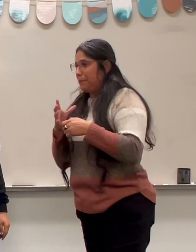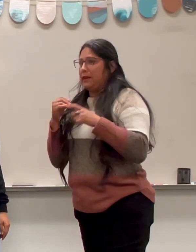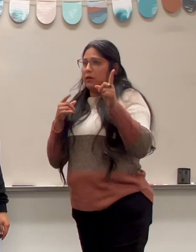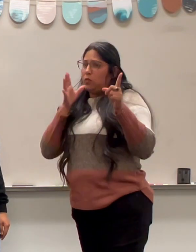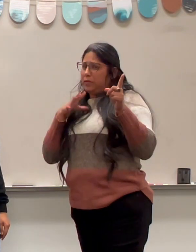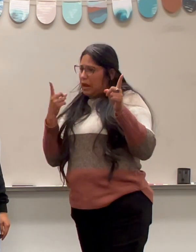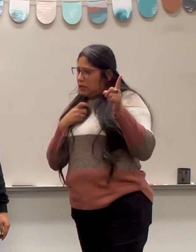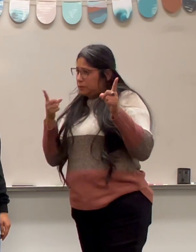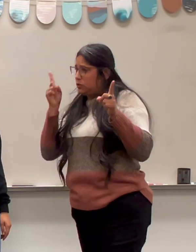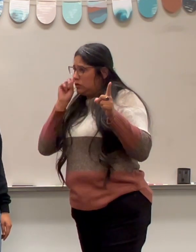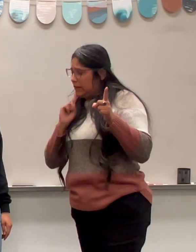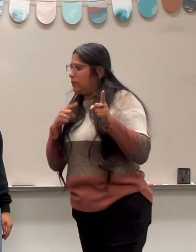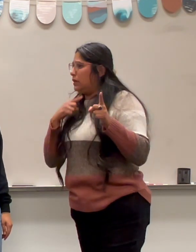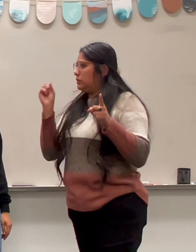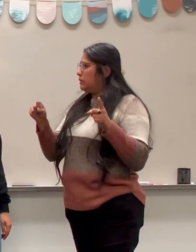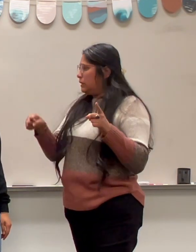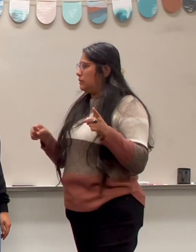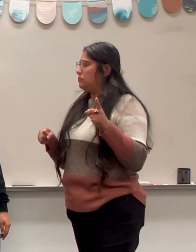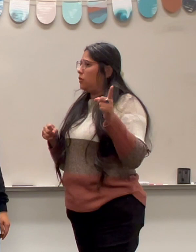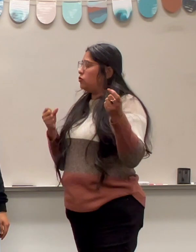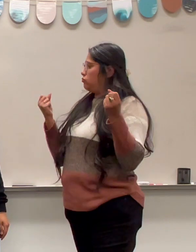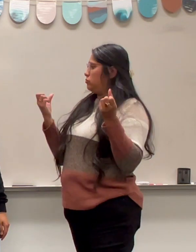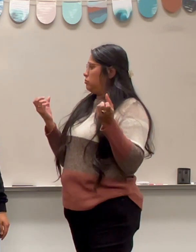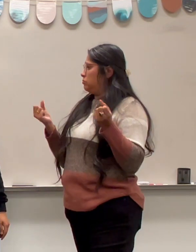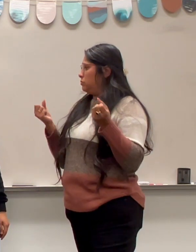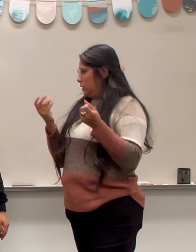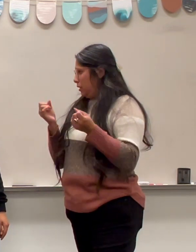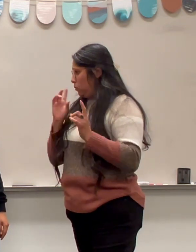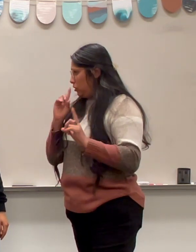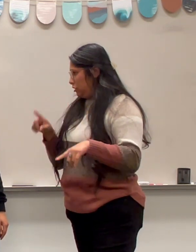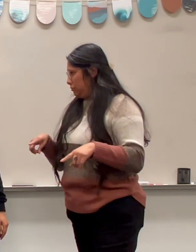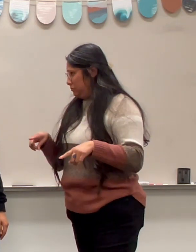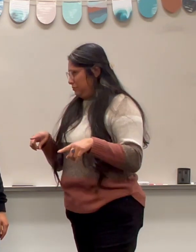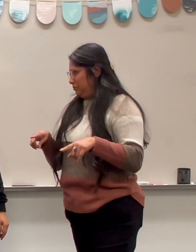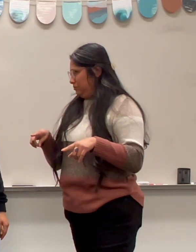and I had my text ready and the woman asked if I was deaf and I said yeah and she said